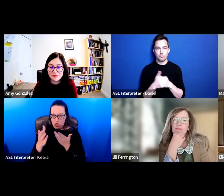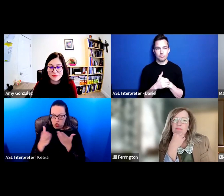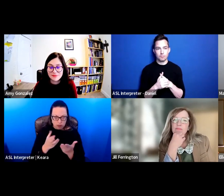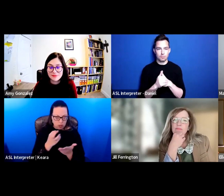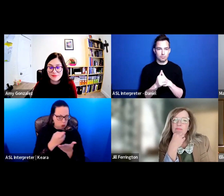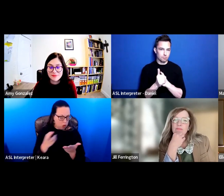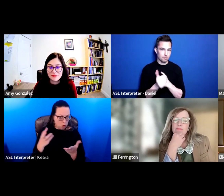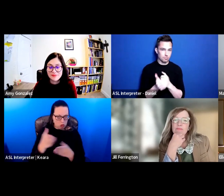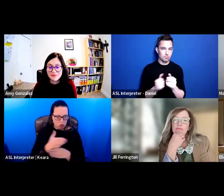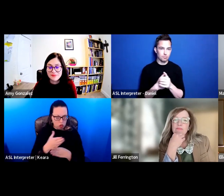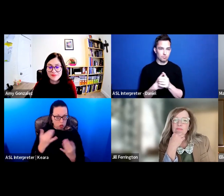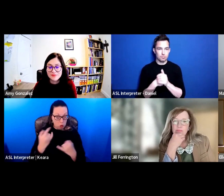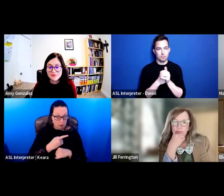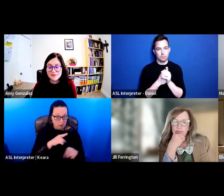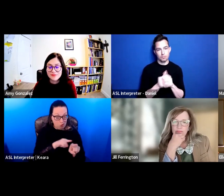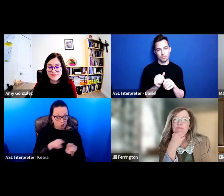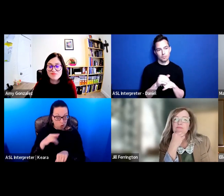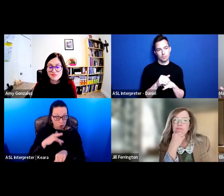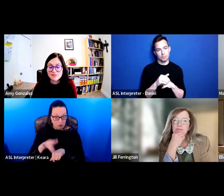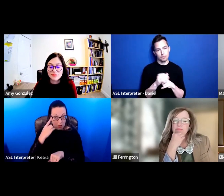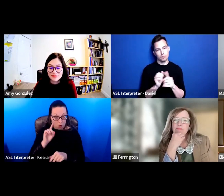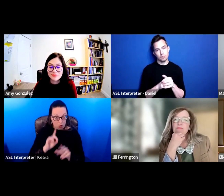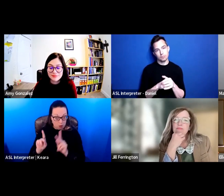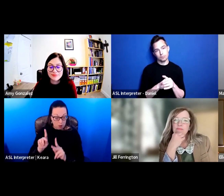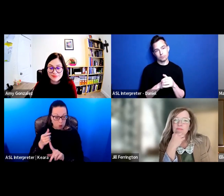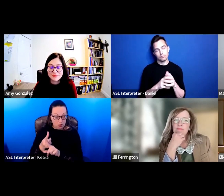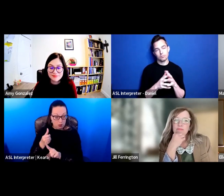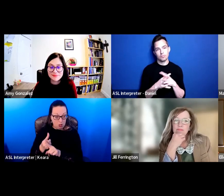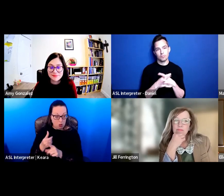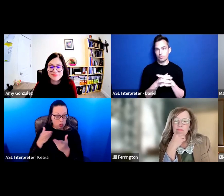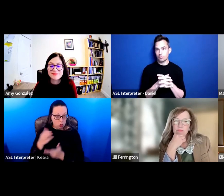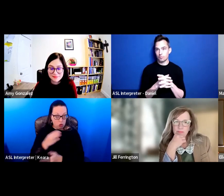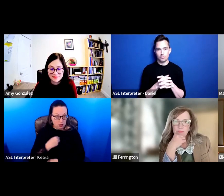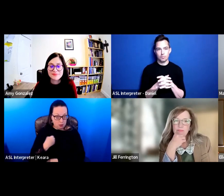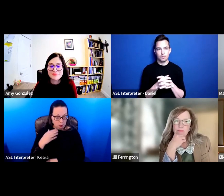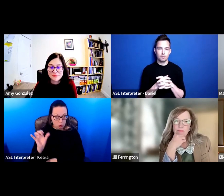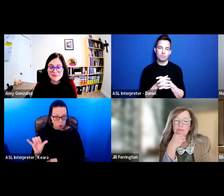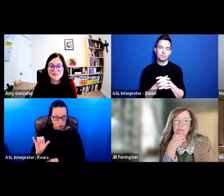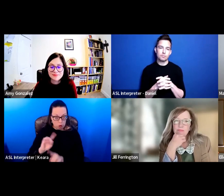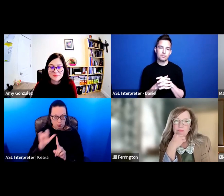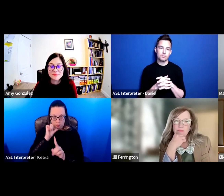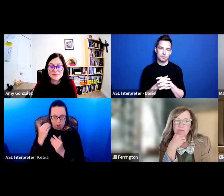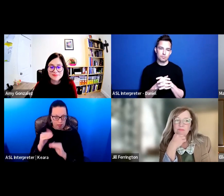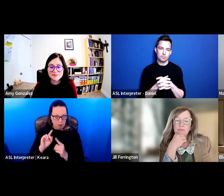shared today are also available for people who are service members as well but are not limited to civilians, any things